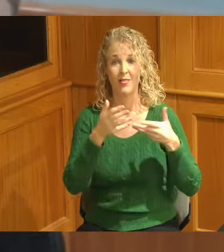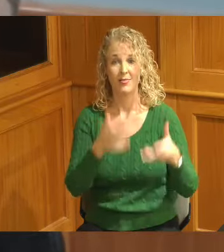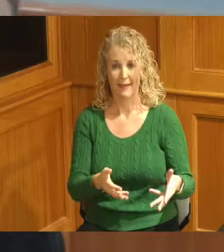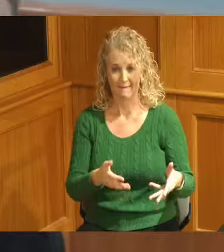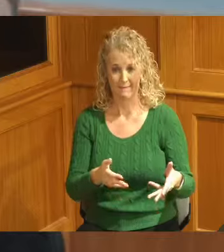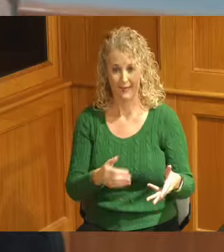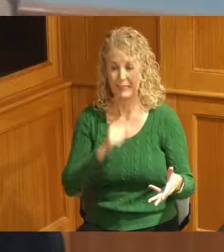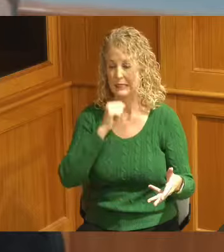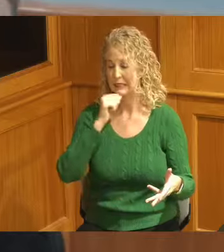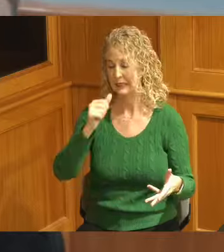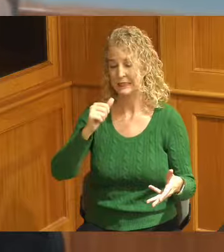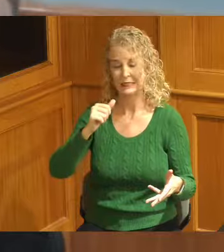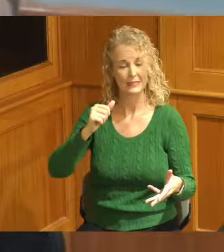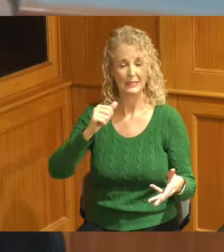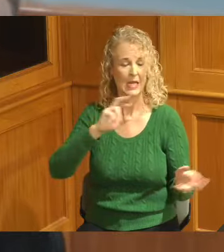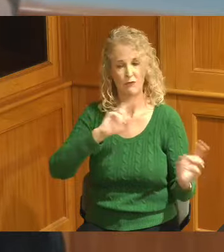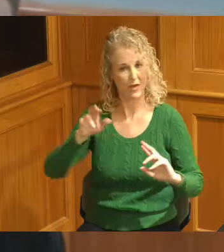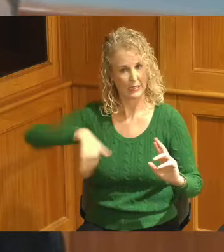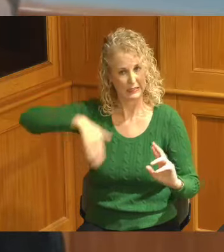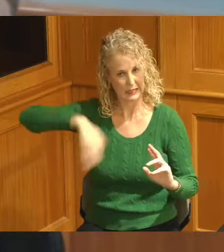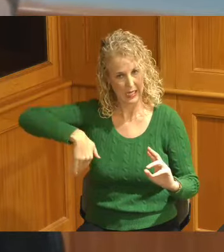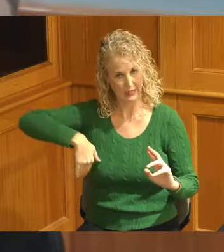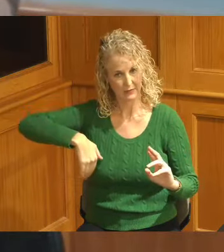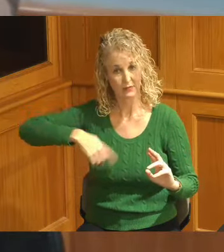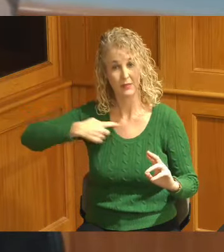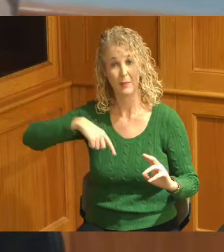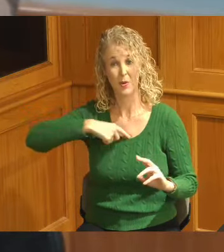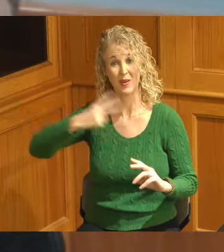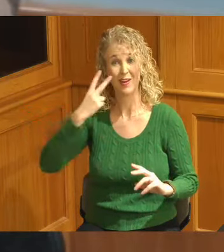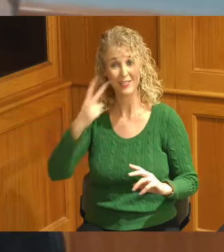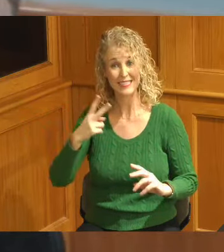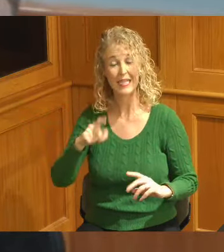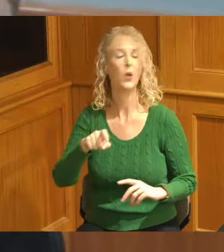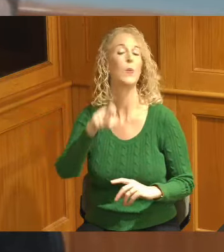you know, I think one of the the times where we do see a true need for some gap funding to kind